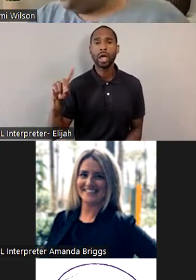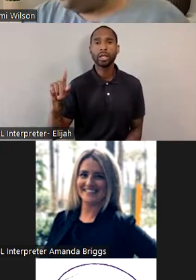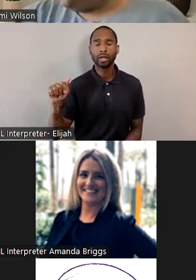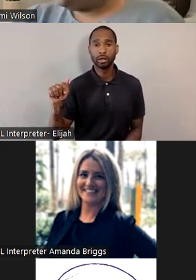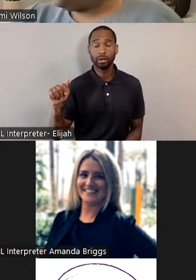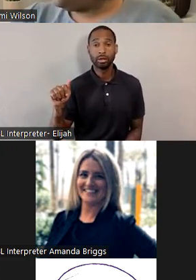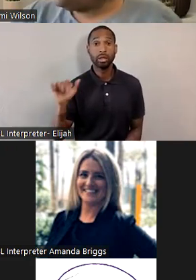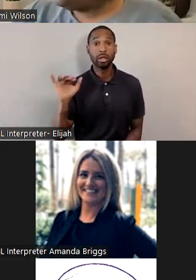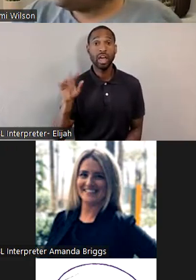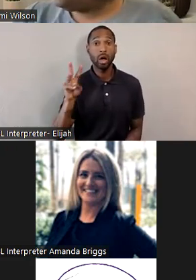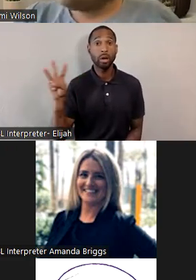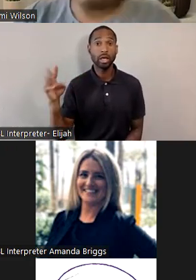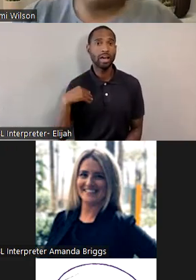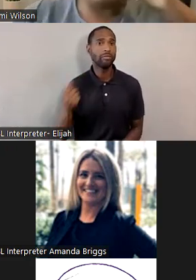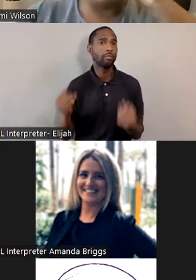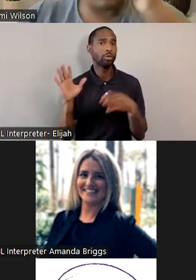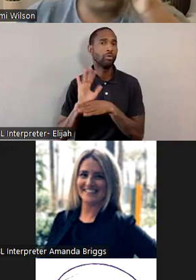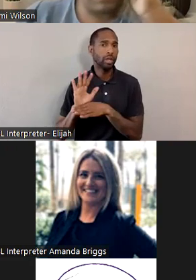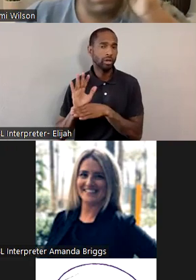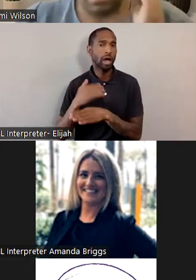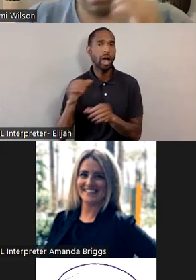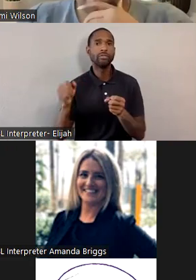does have multiple. So I put that in the link - it has